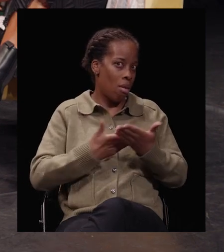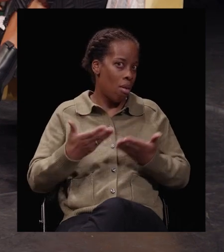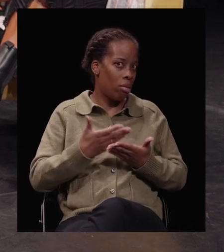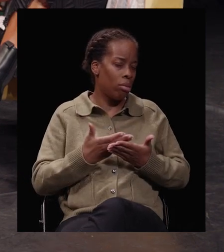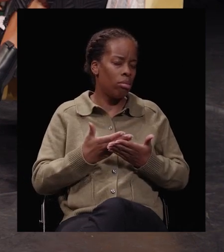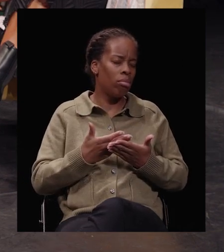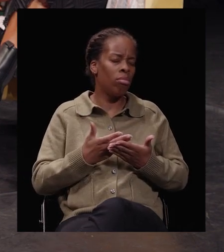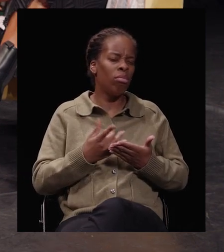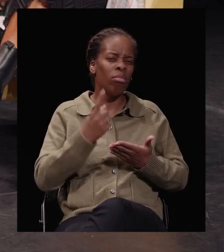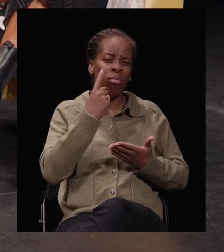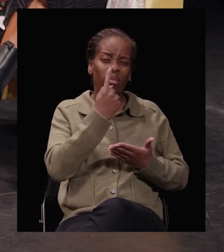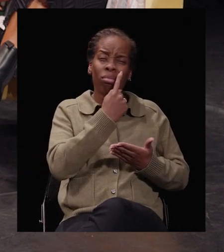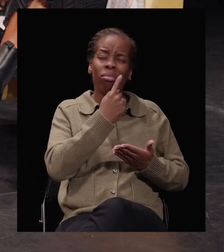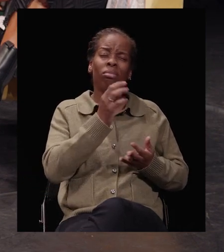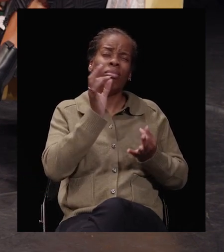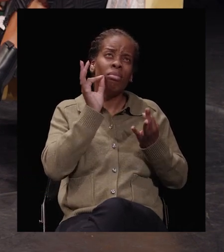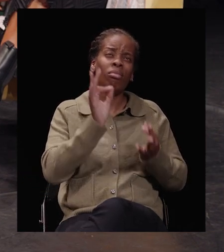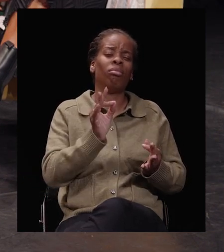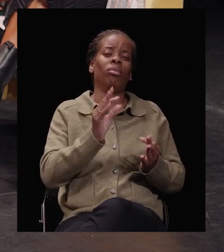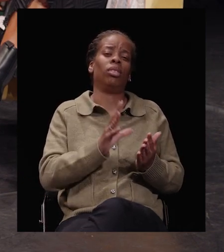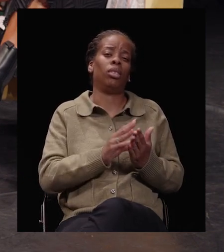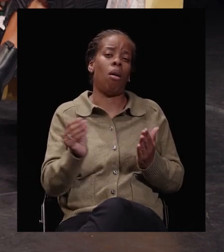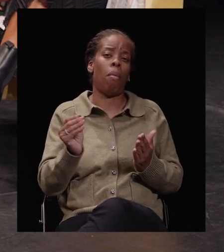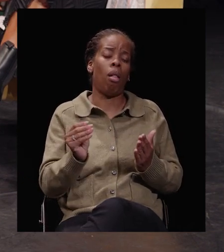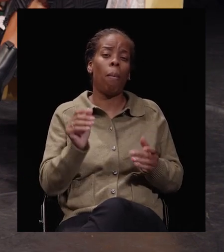of where people have kind of been very clear